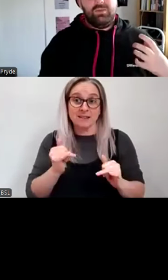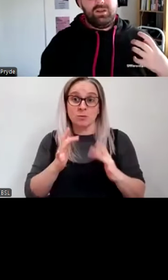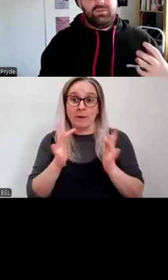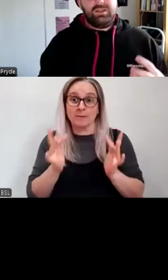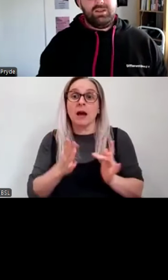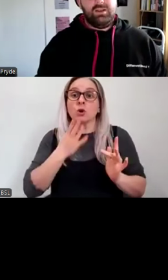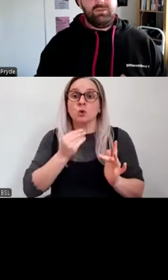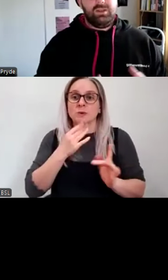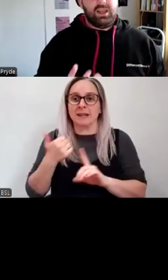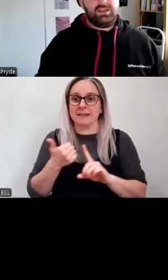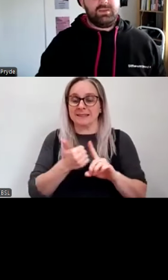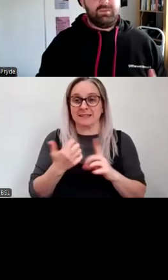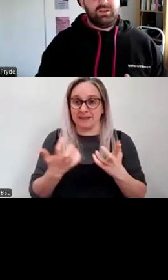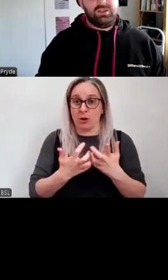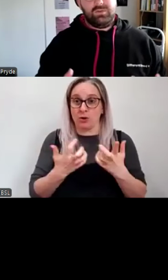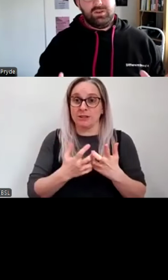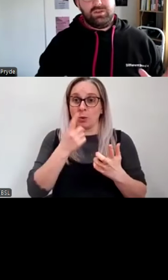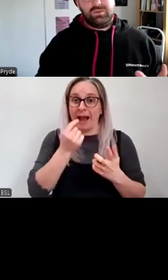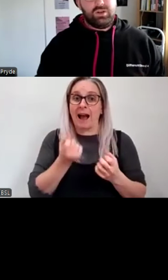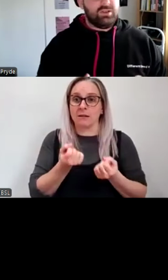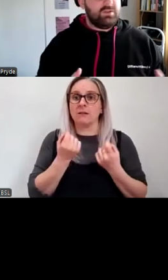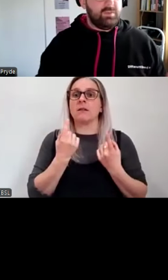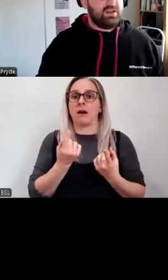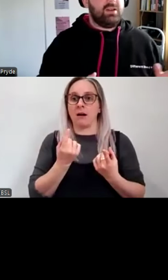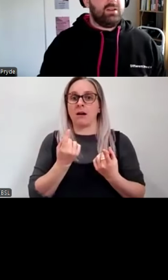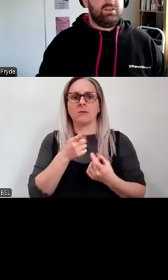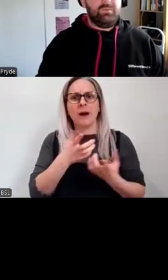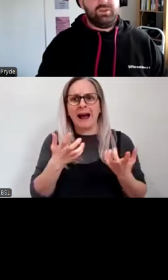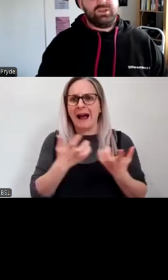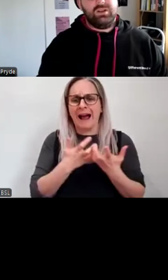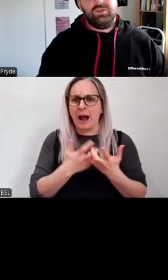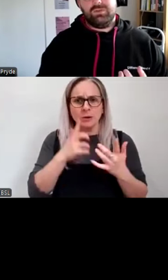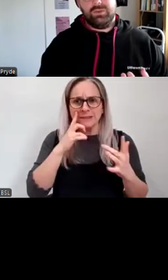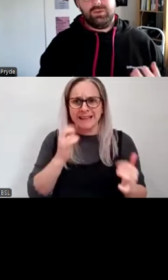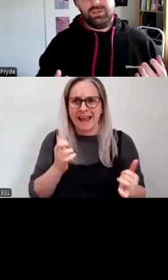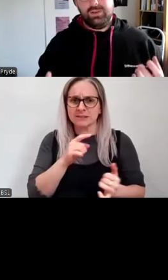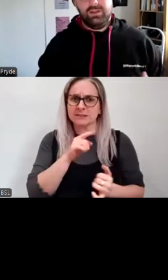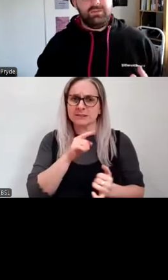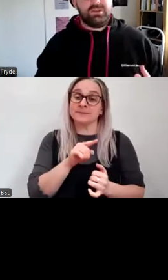Then when it comes to how do we test web pages for structure of feedback and color, there's a lot of useful tools out there.